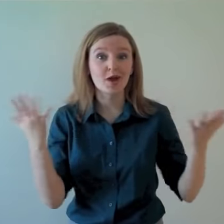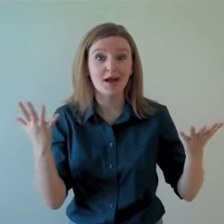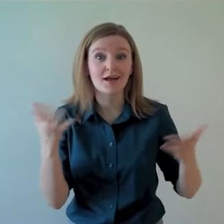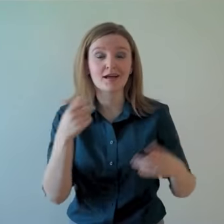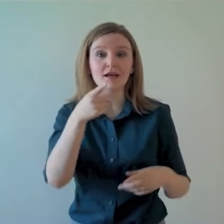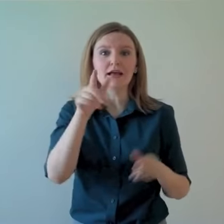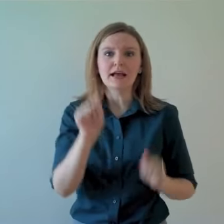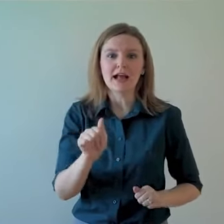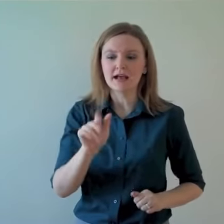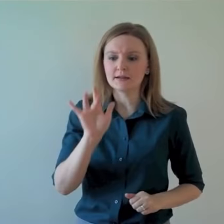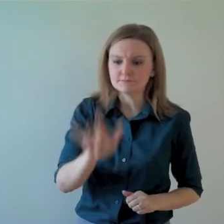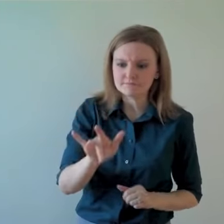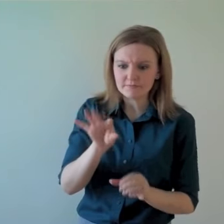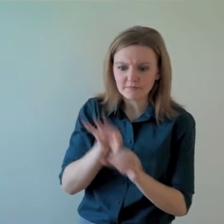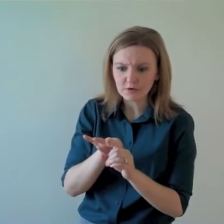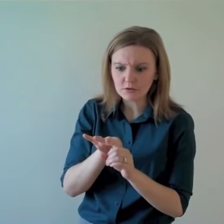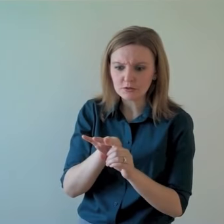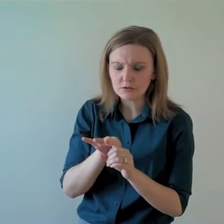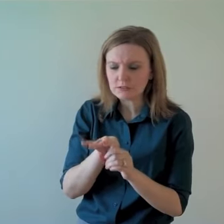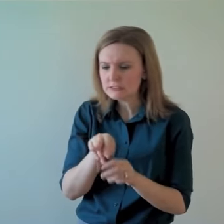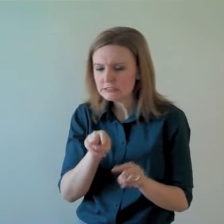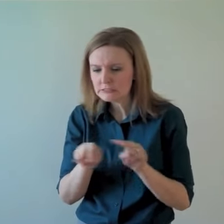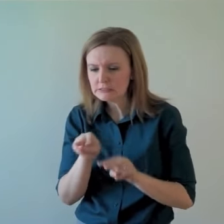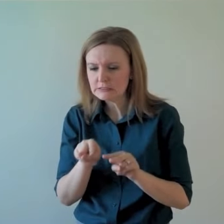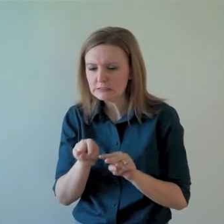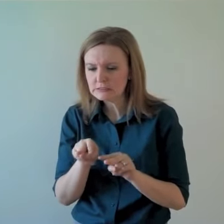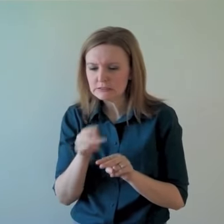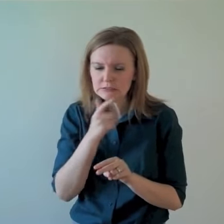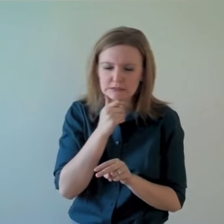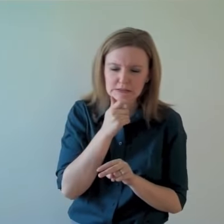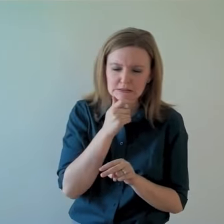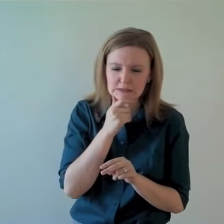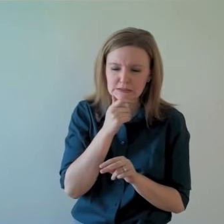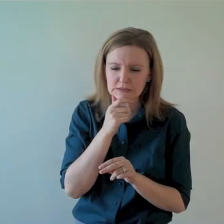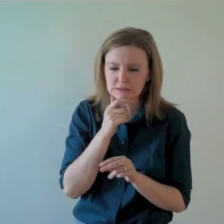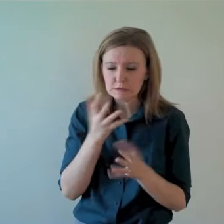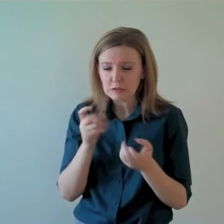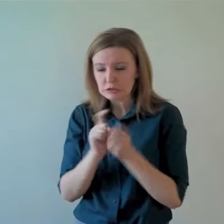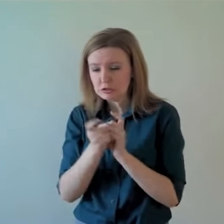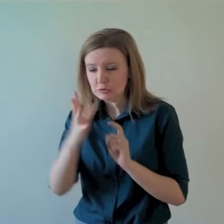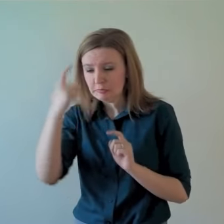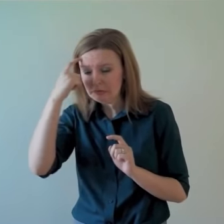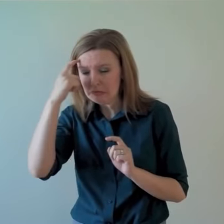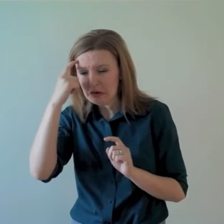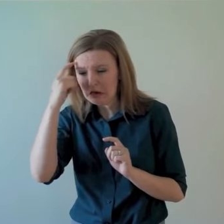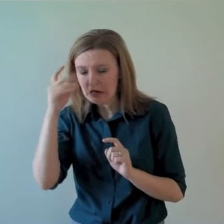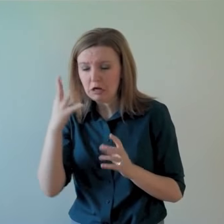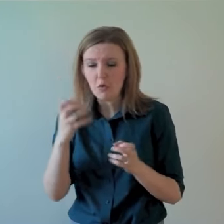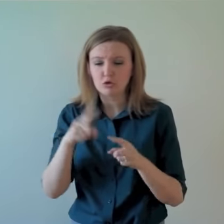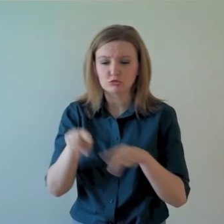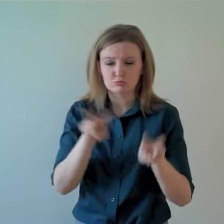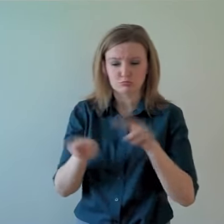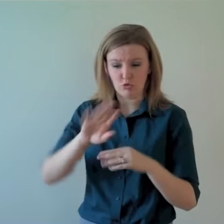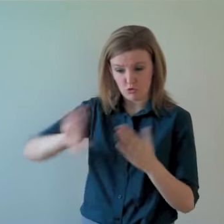This means that you're able to select a vote, think about it, maybe change your mind, then